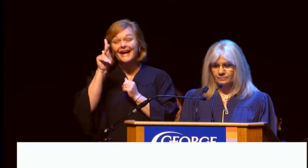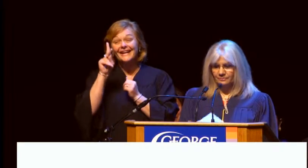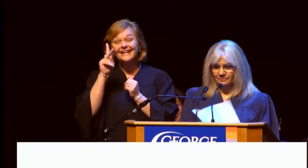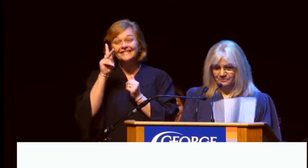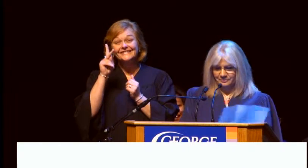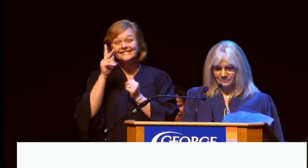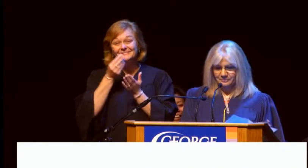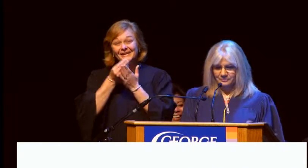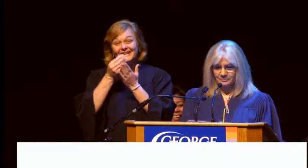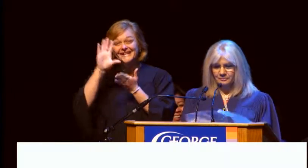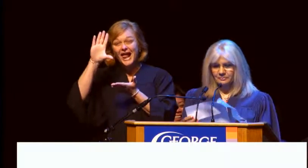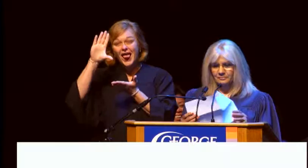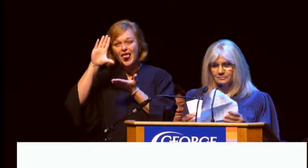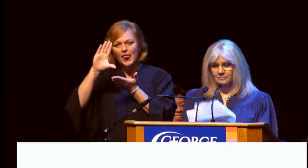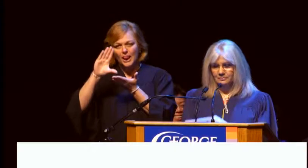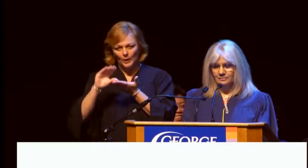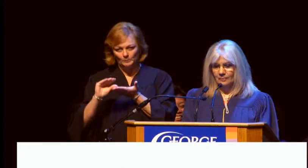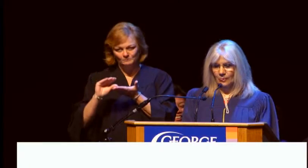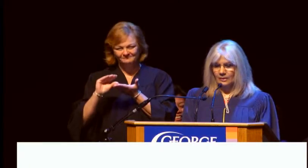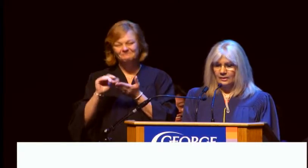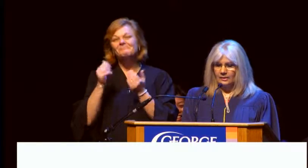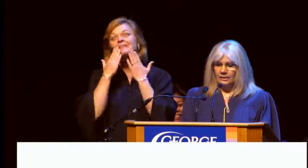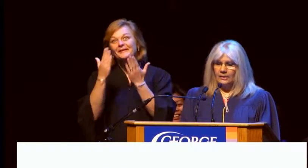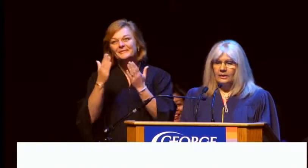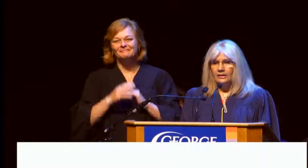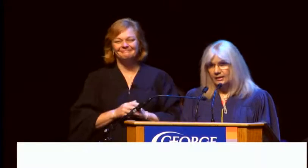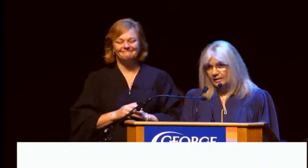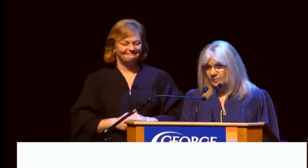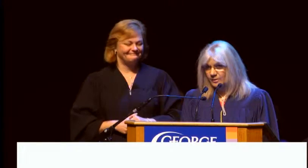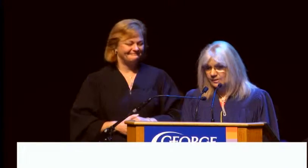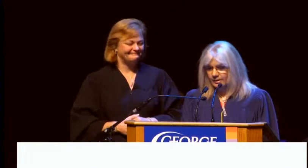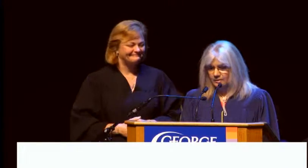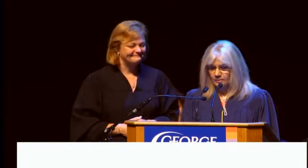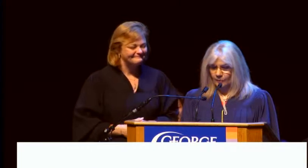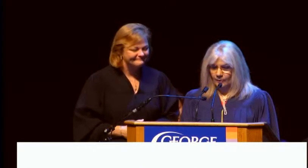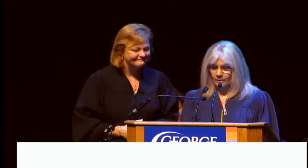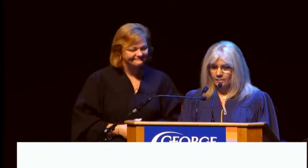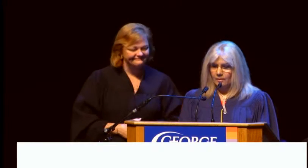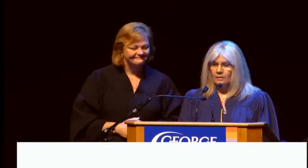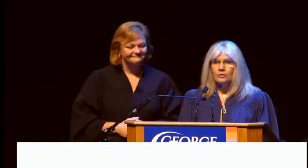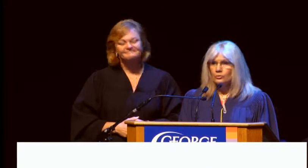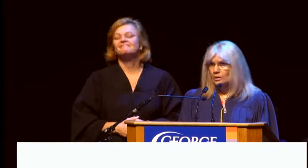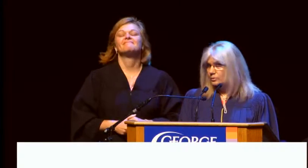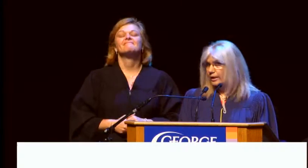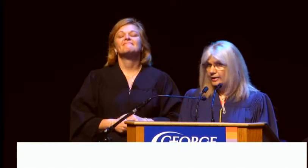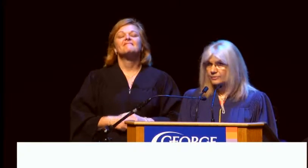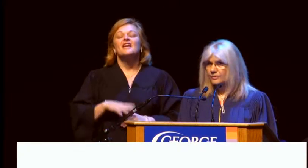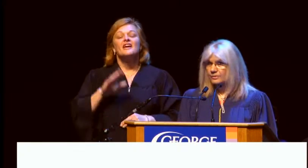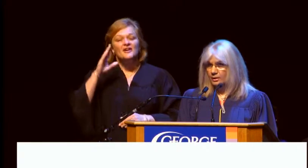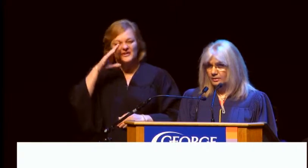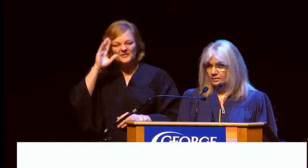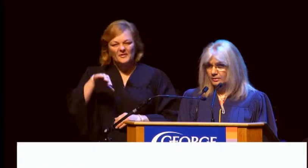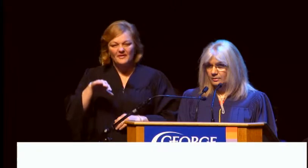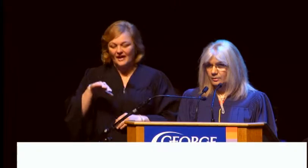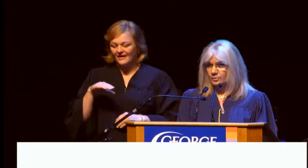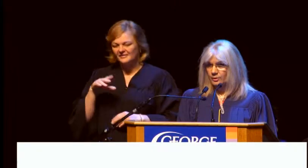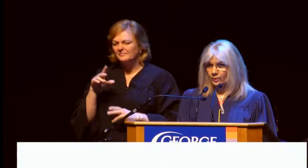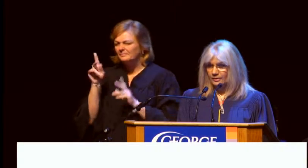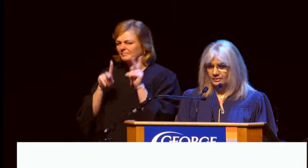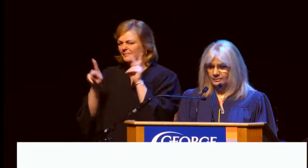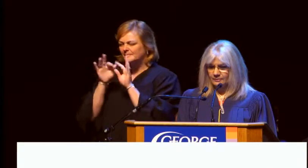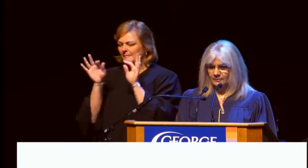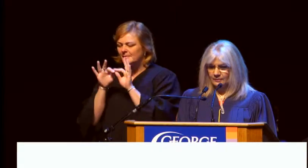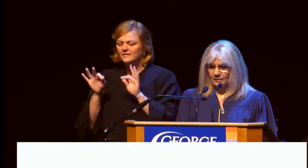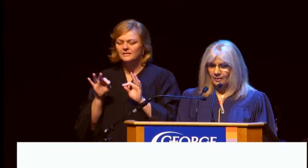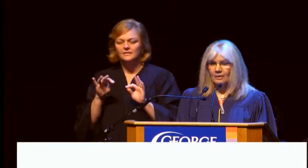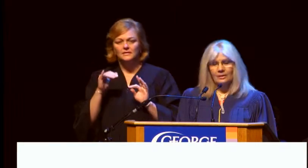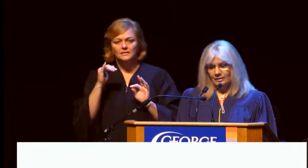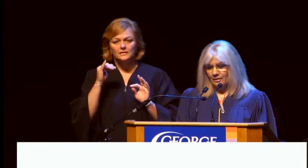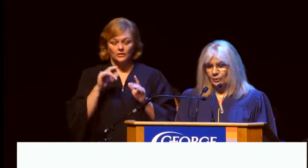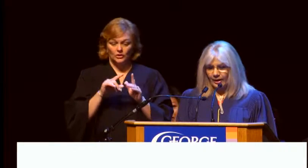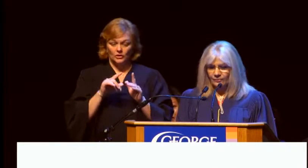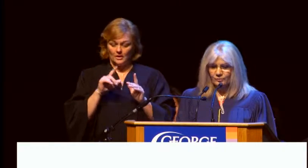IT HAS BEEN SAID 'YOU DON'T HAVE TO START TO BE GREAT.'